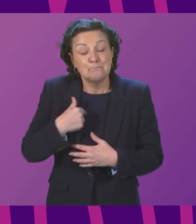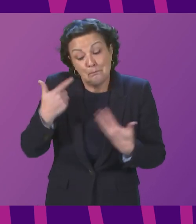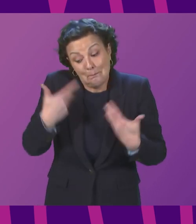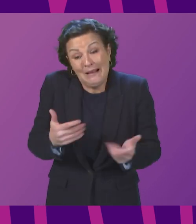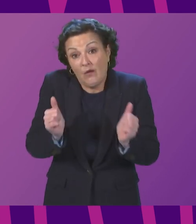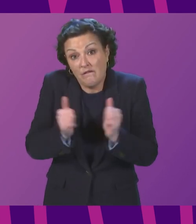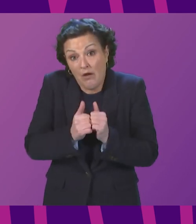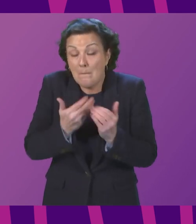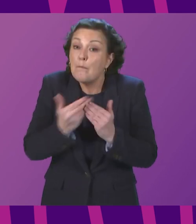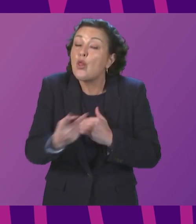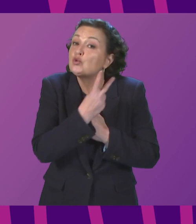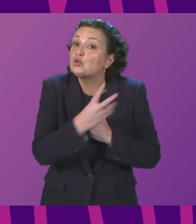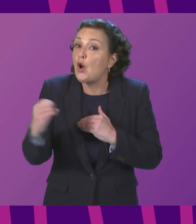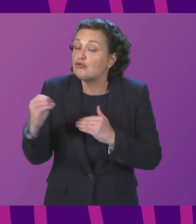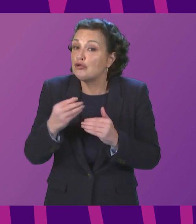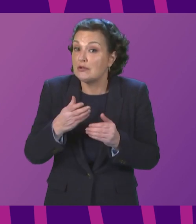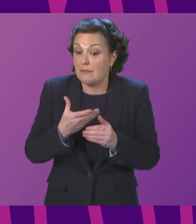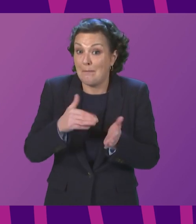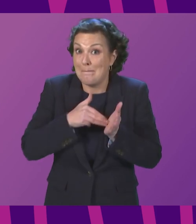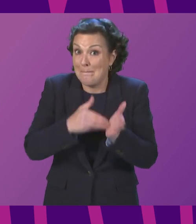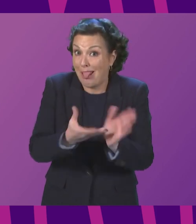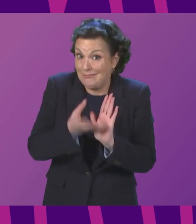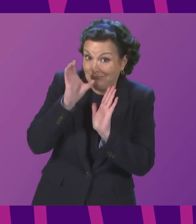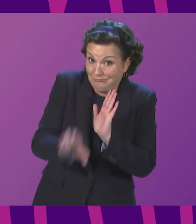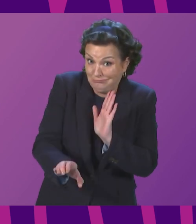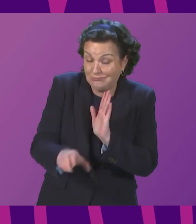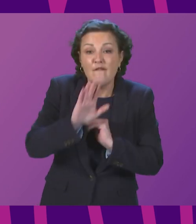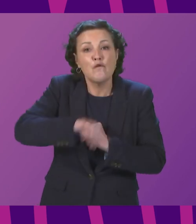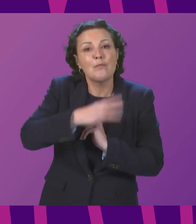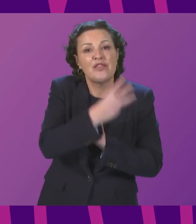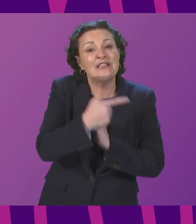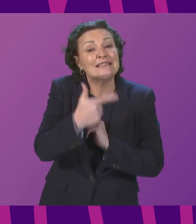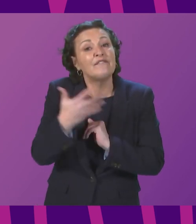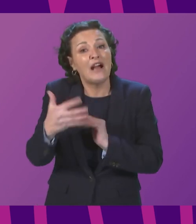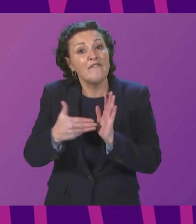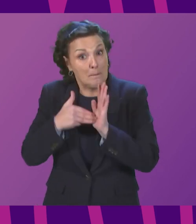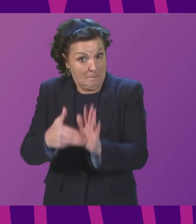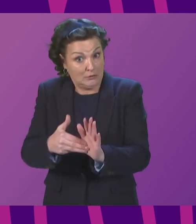£200 million of the £375 million in business support that we are making available. Today,